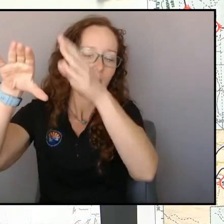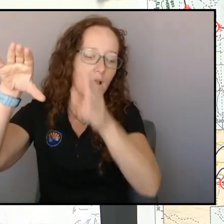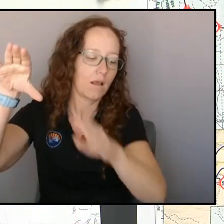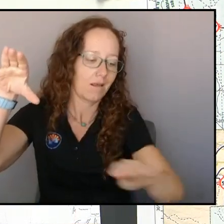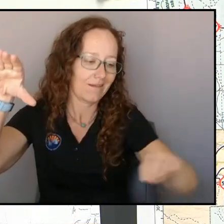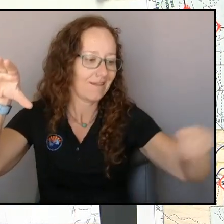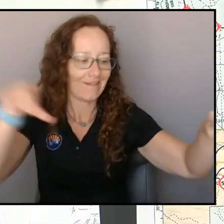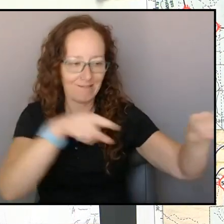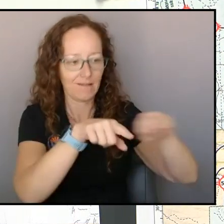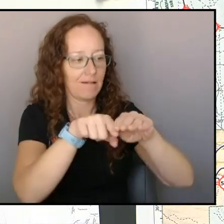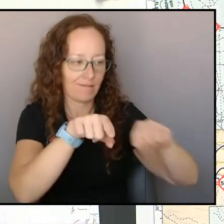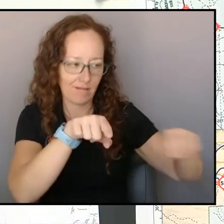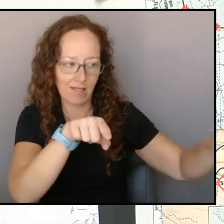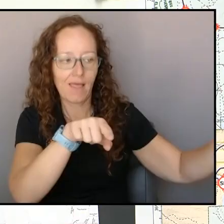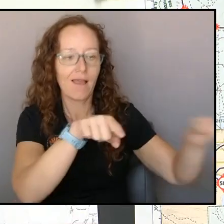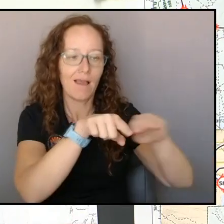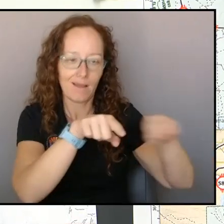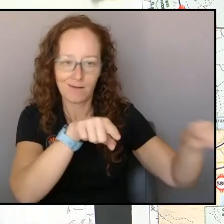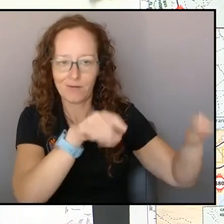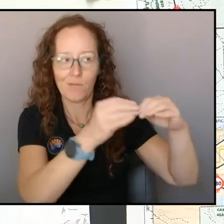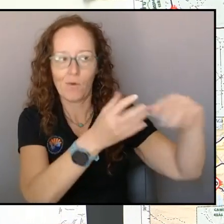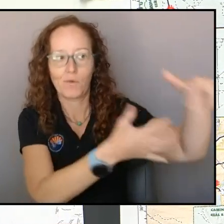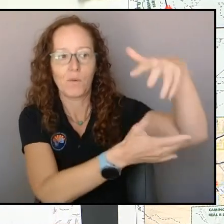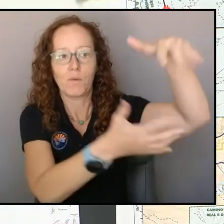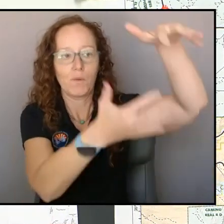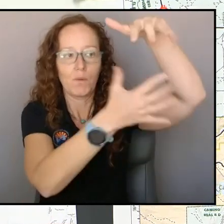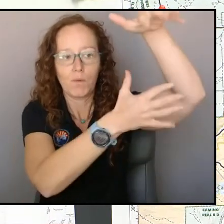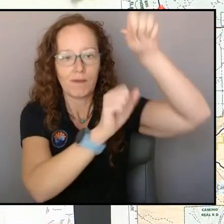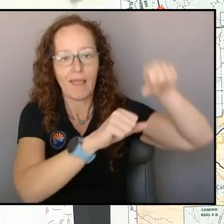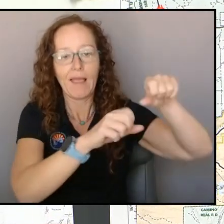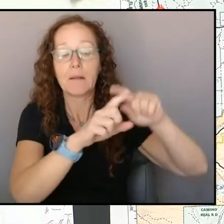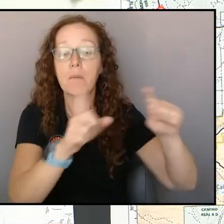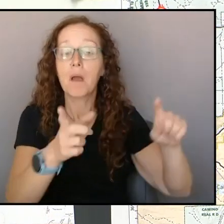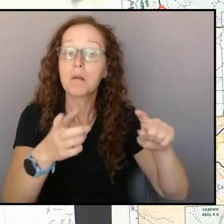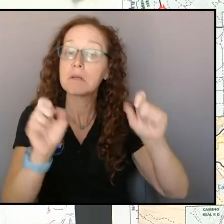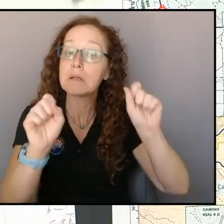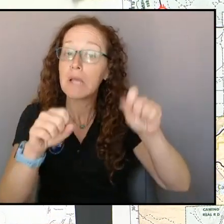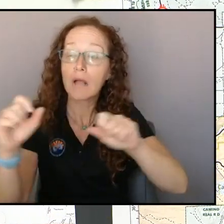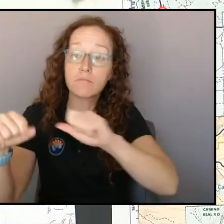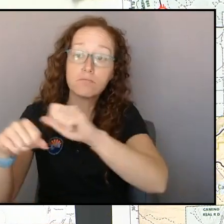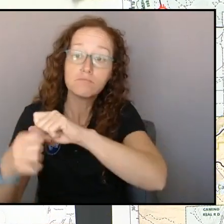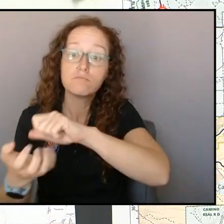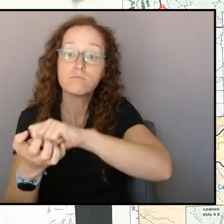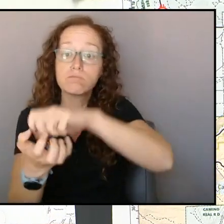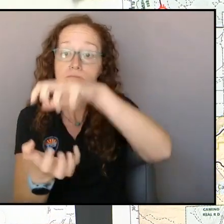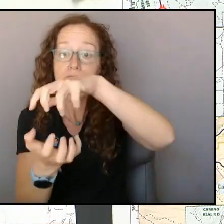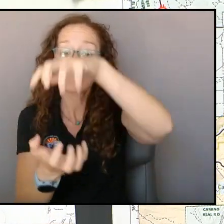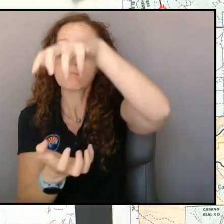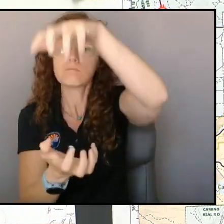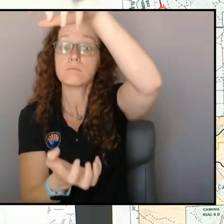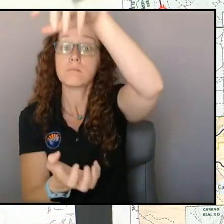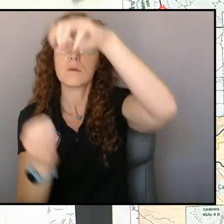they're not going to actually see a little bit more development than we would see down here on the South Zone.